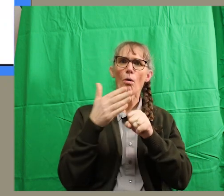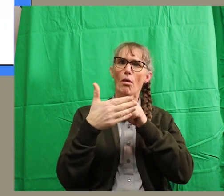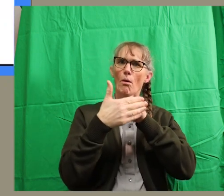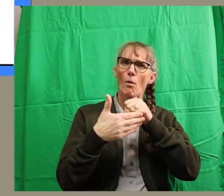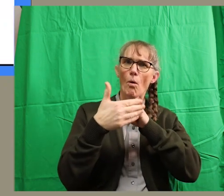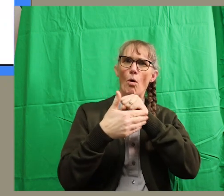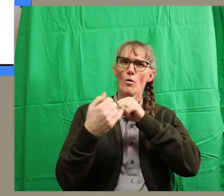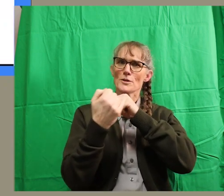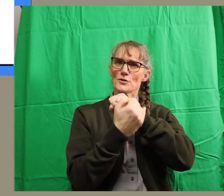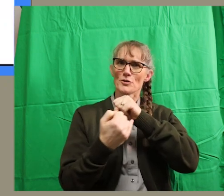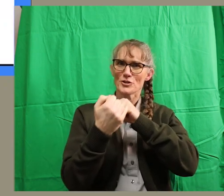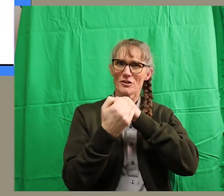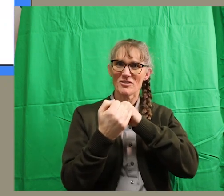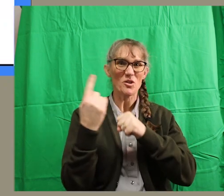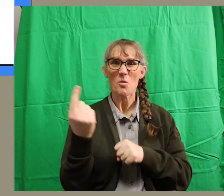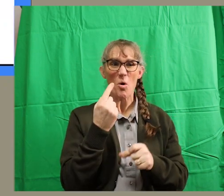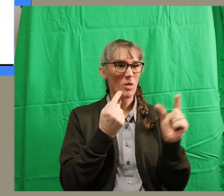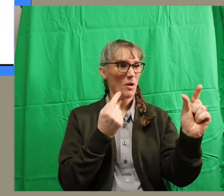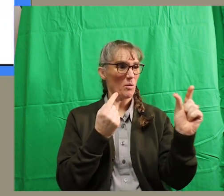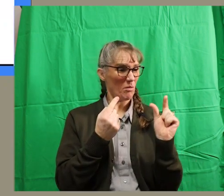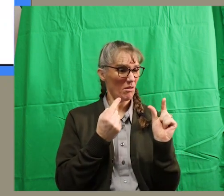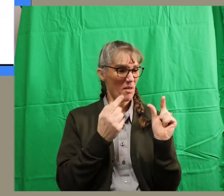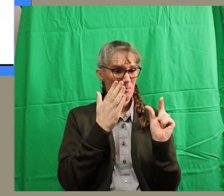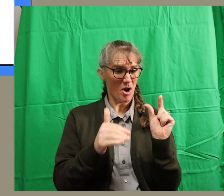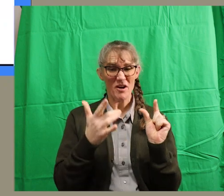when you only have part of that suture available to you.